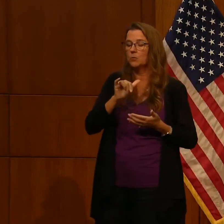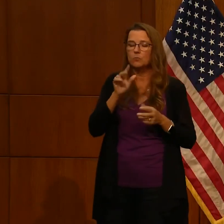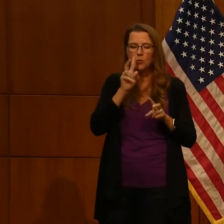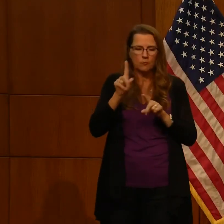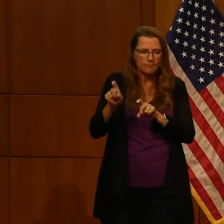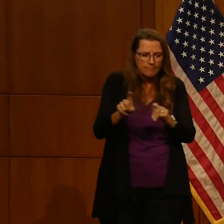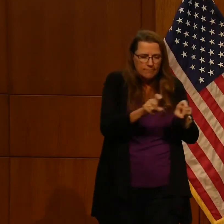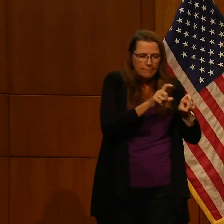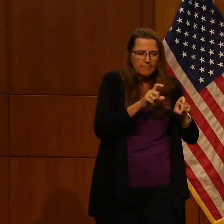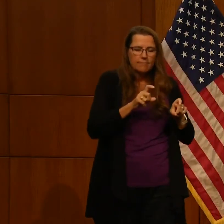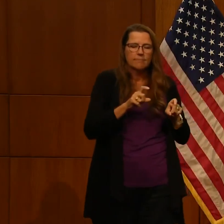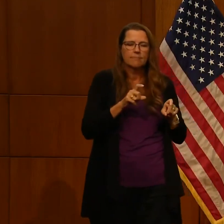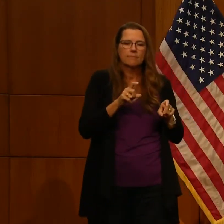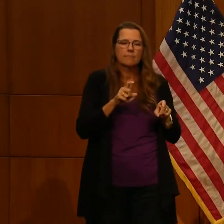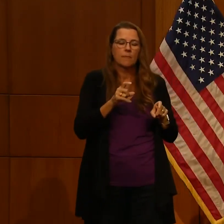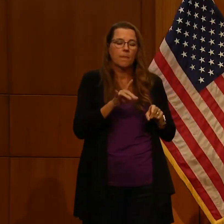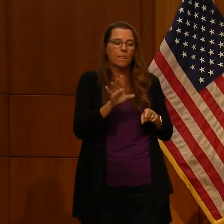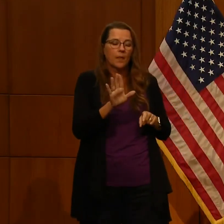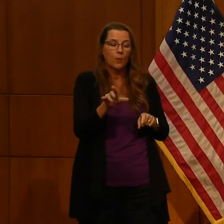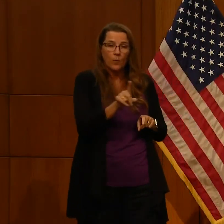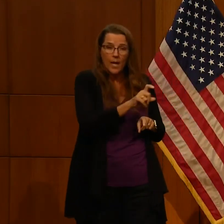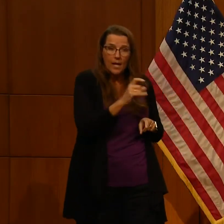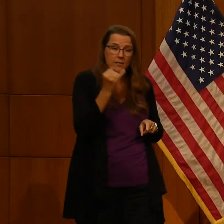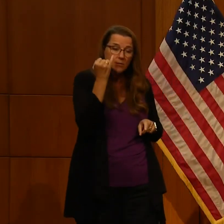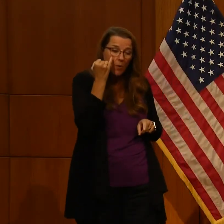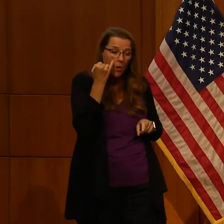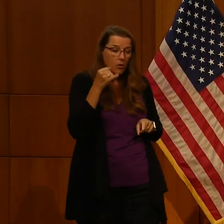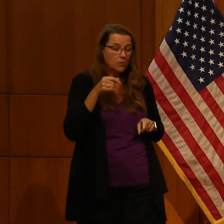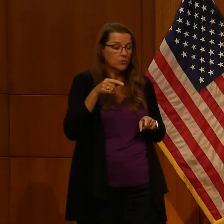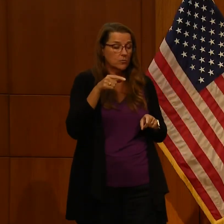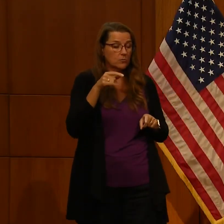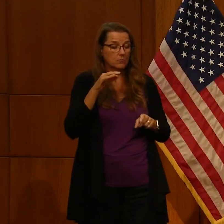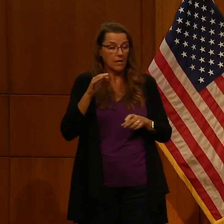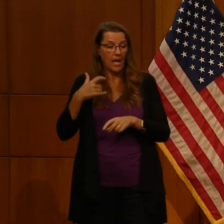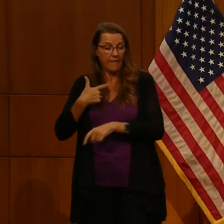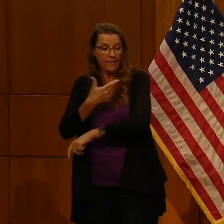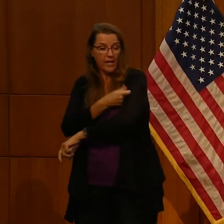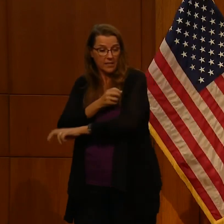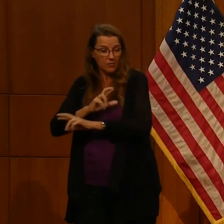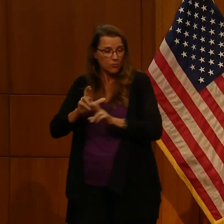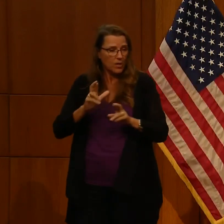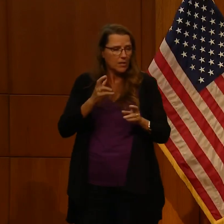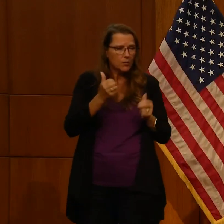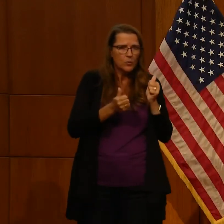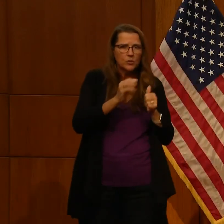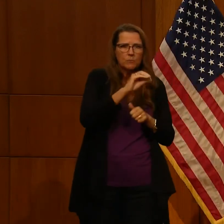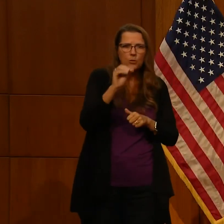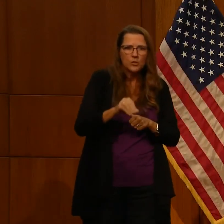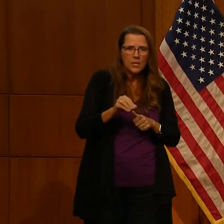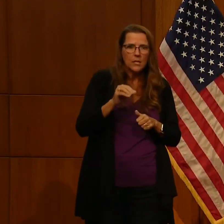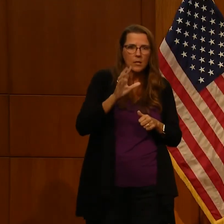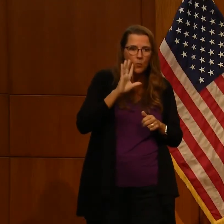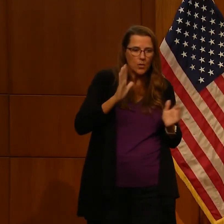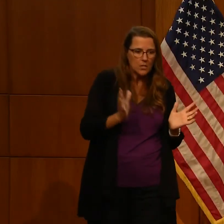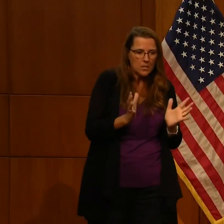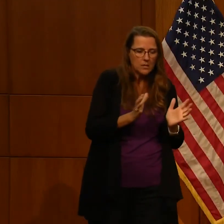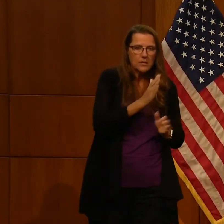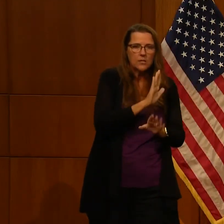THE HELP OF THE SEE YOU BY THE WAY AND LOOKED AT WHAT PERCENTAGE OF FAMILIES WOULD, UH, WOULD ENCOURAGE THEIR